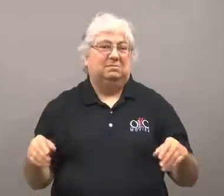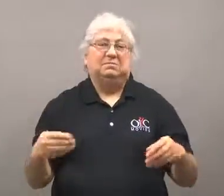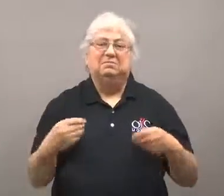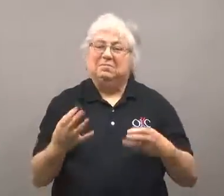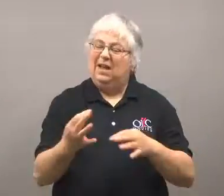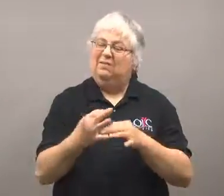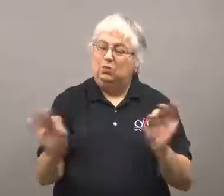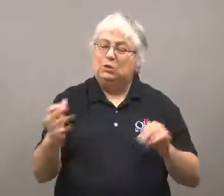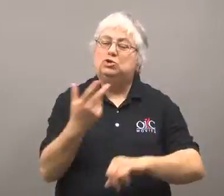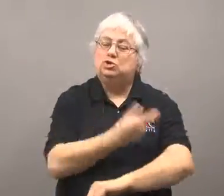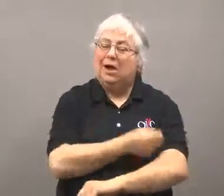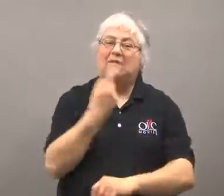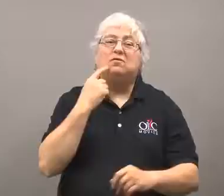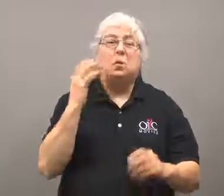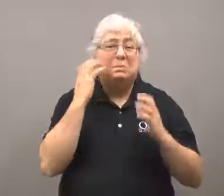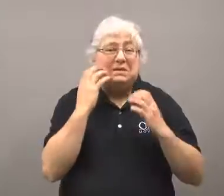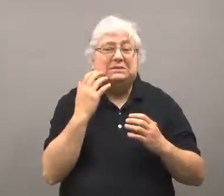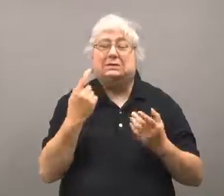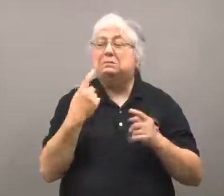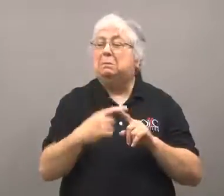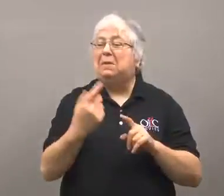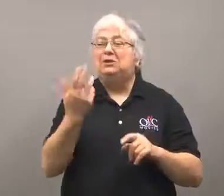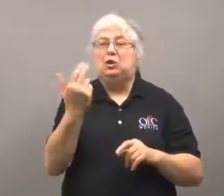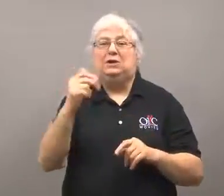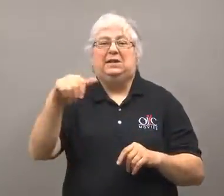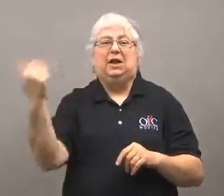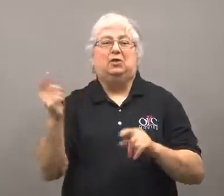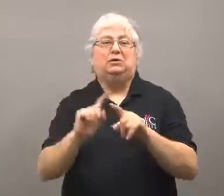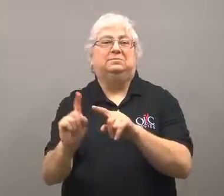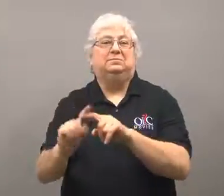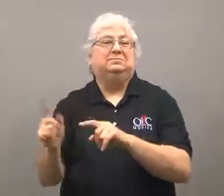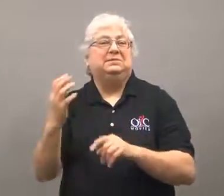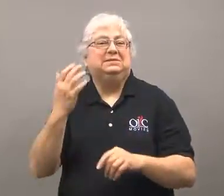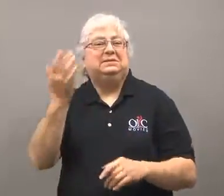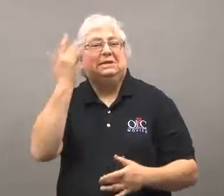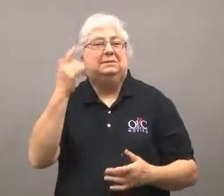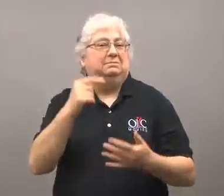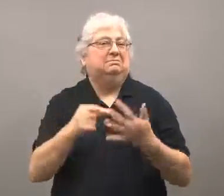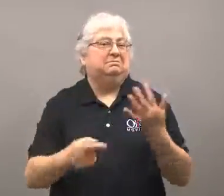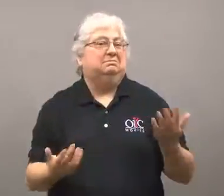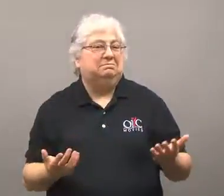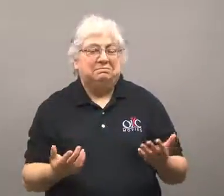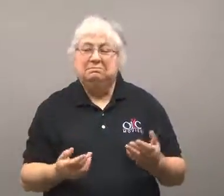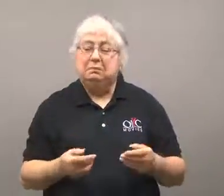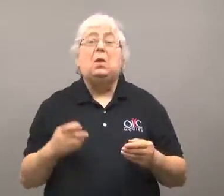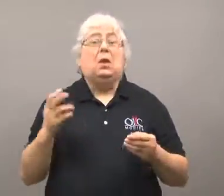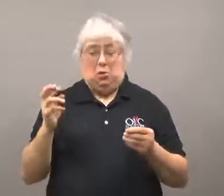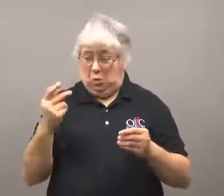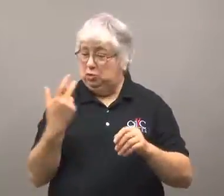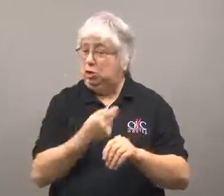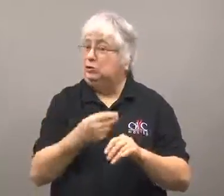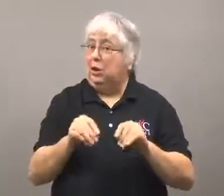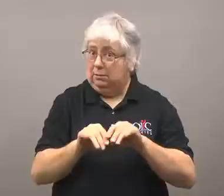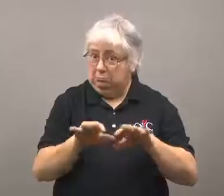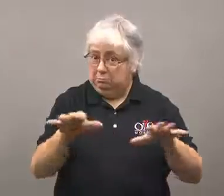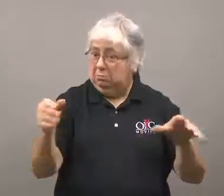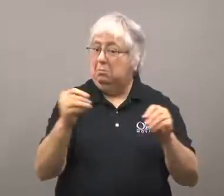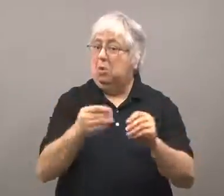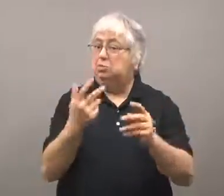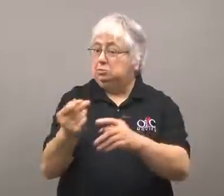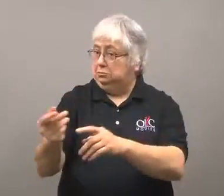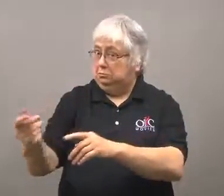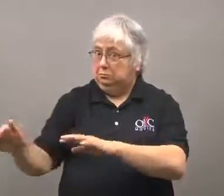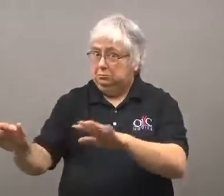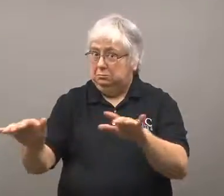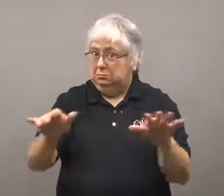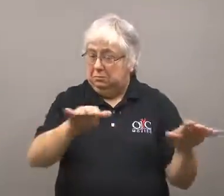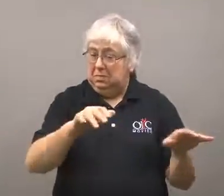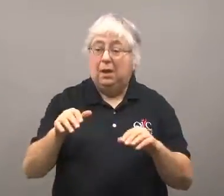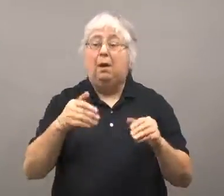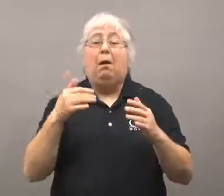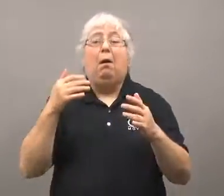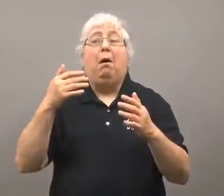Children could get free vaccines for measles and 13 other diseases.